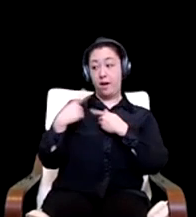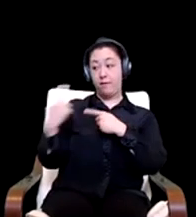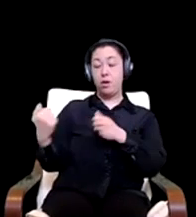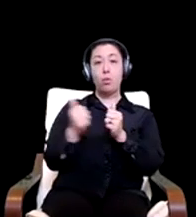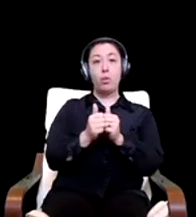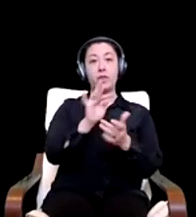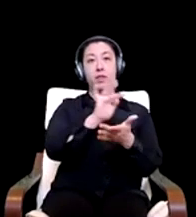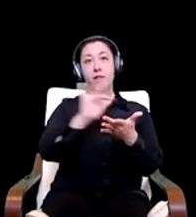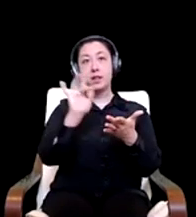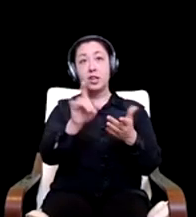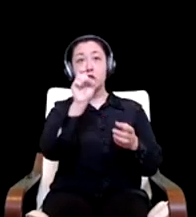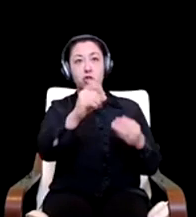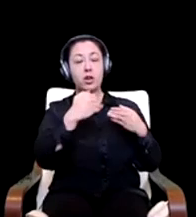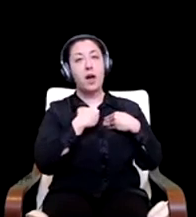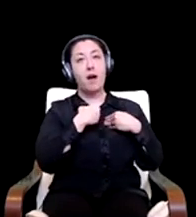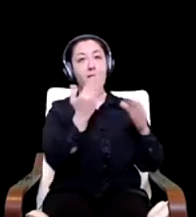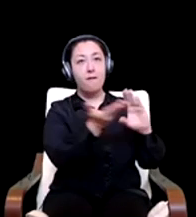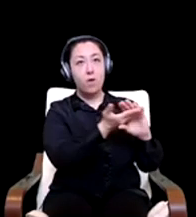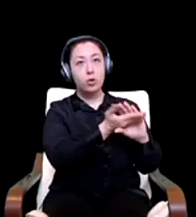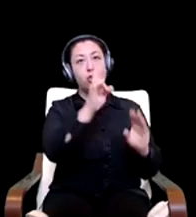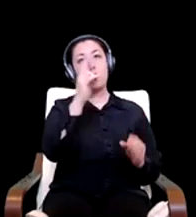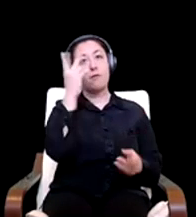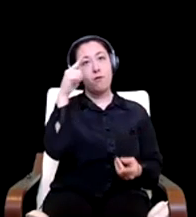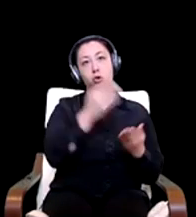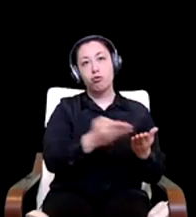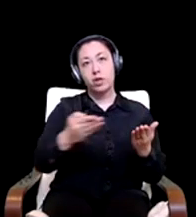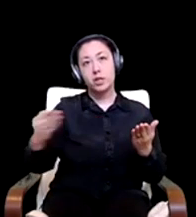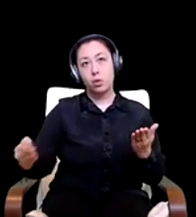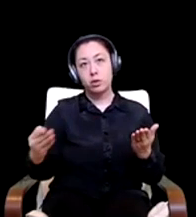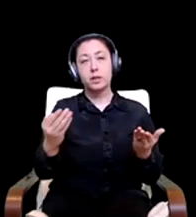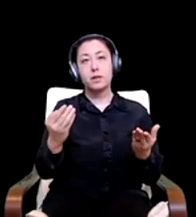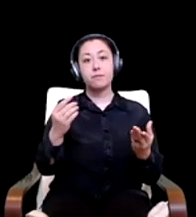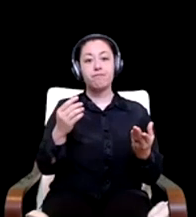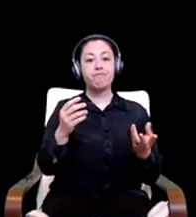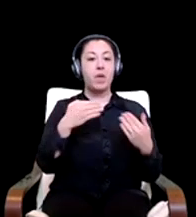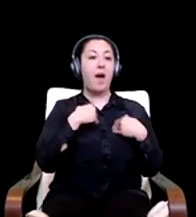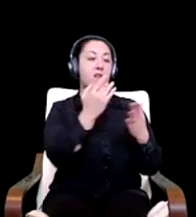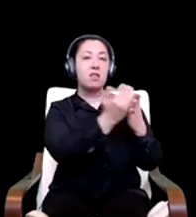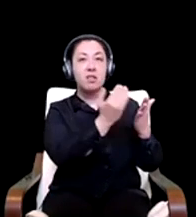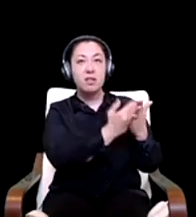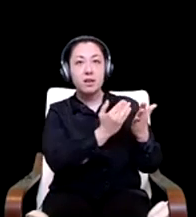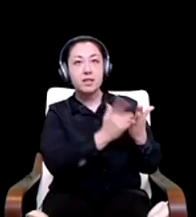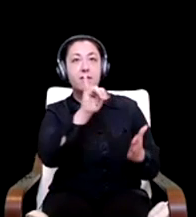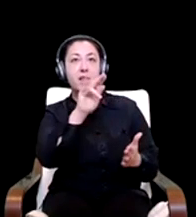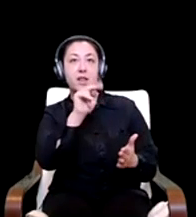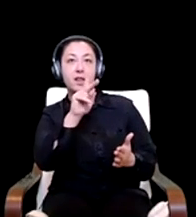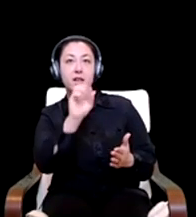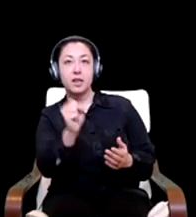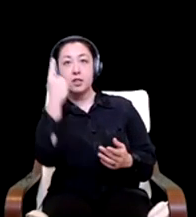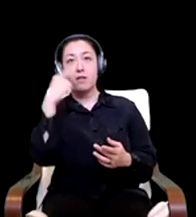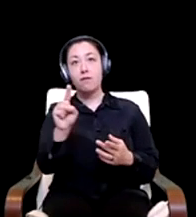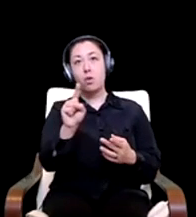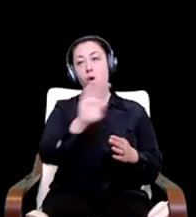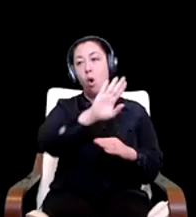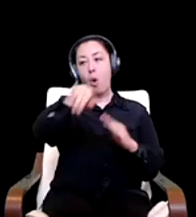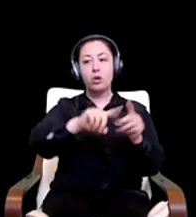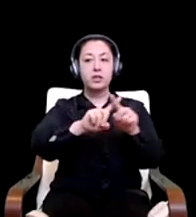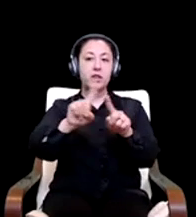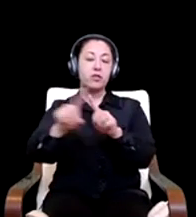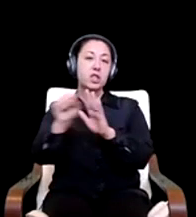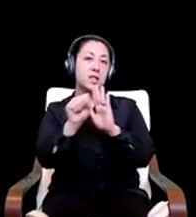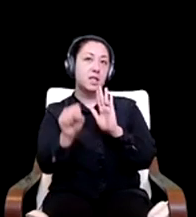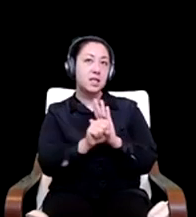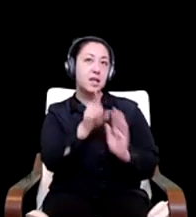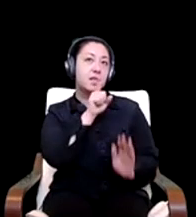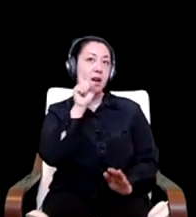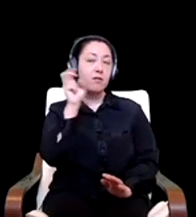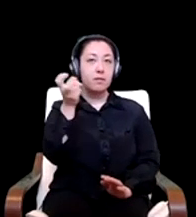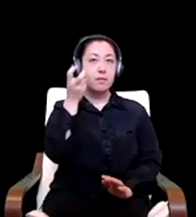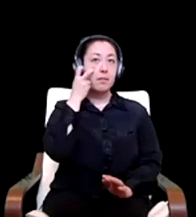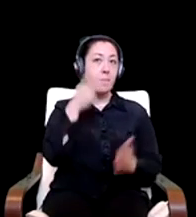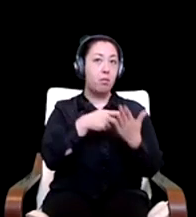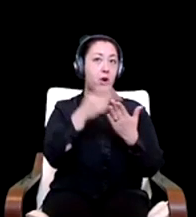folder along with the links of the state Deafblind project, today's presentation, the CHARGE